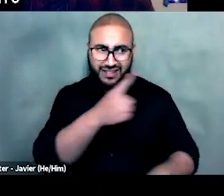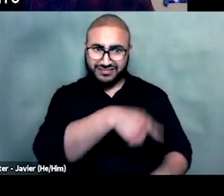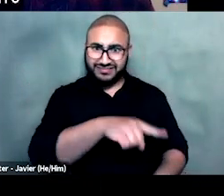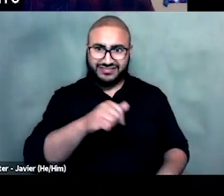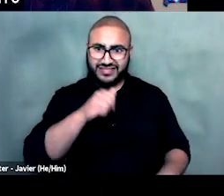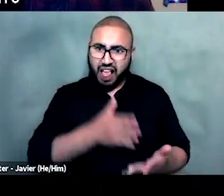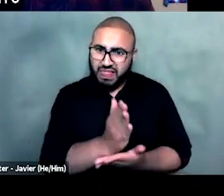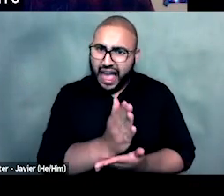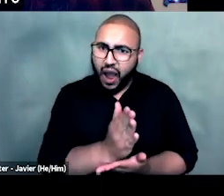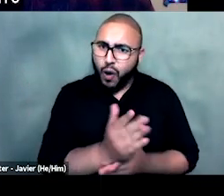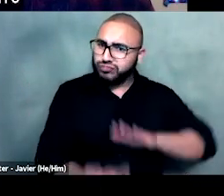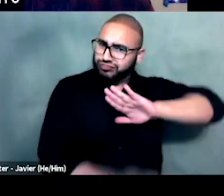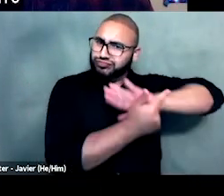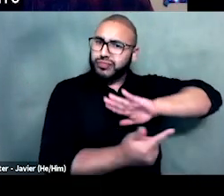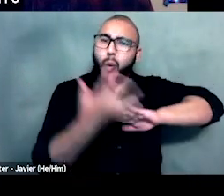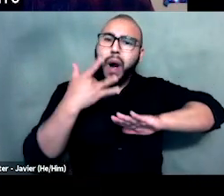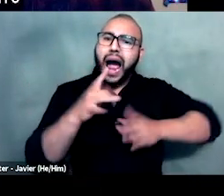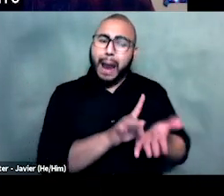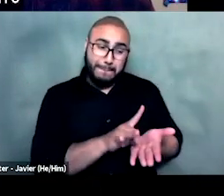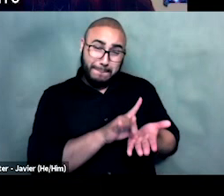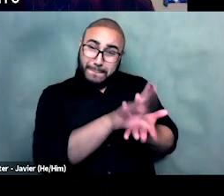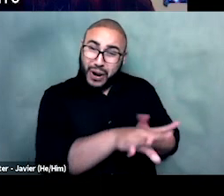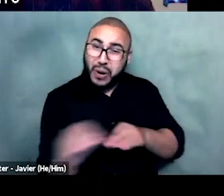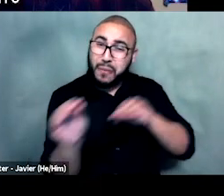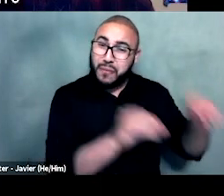they were forced onto Indian reservations. We had the Civilization Regulations which